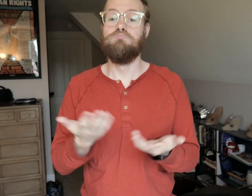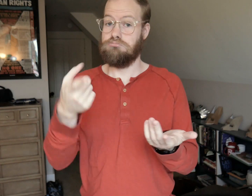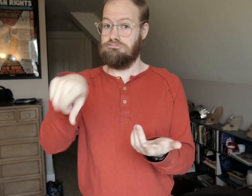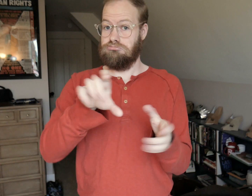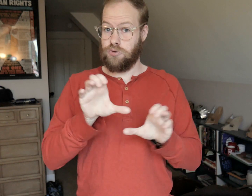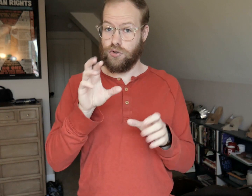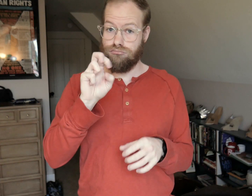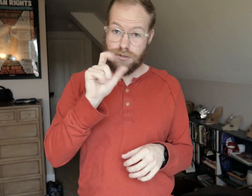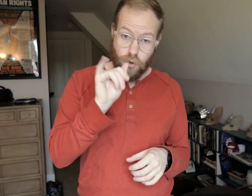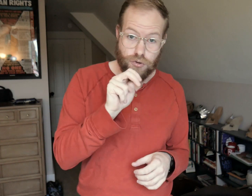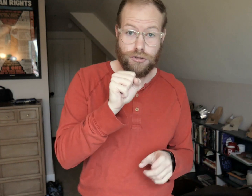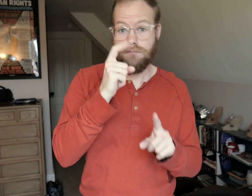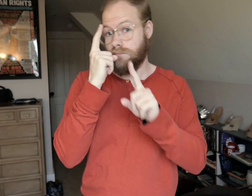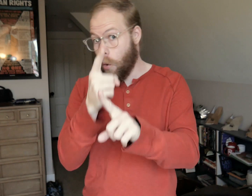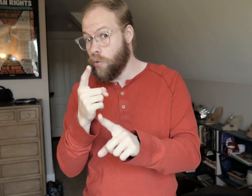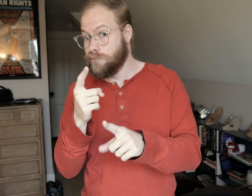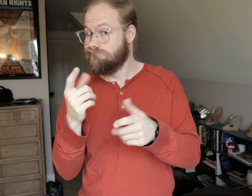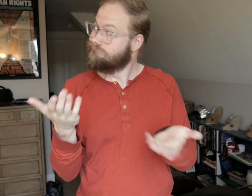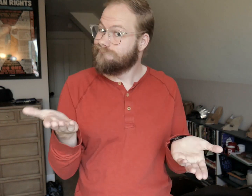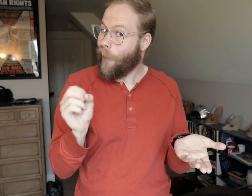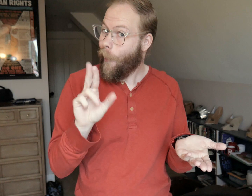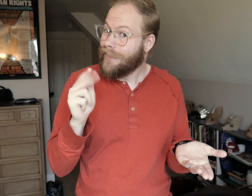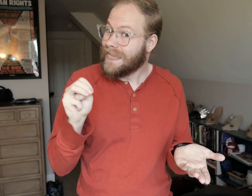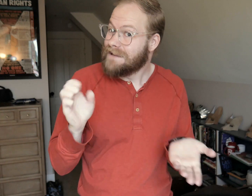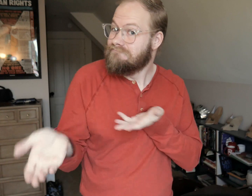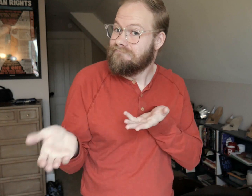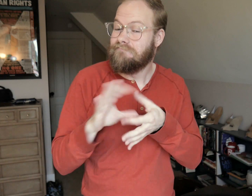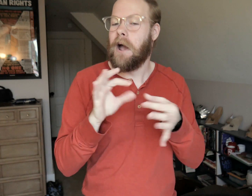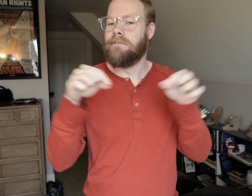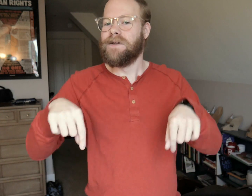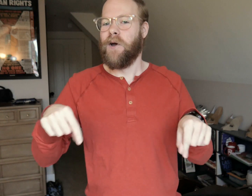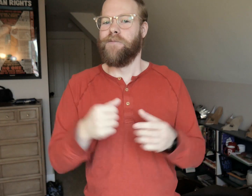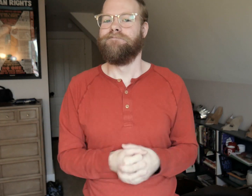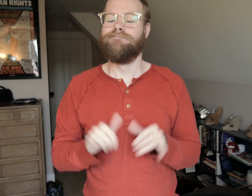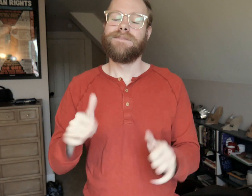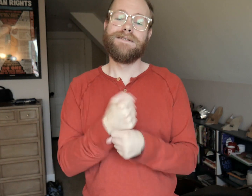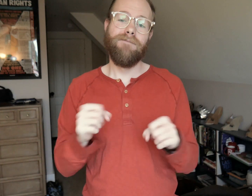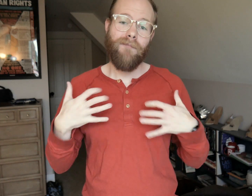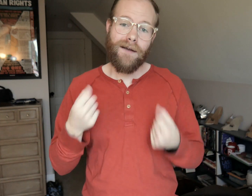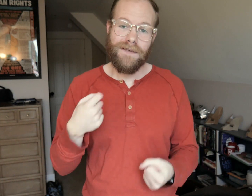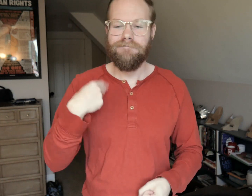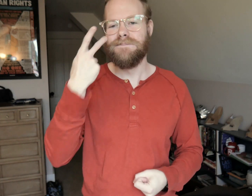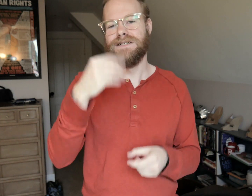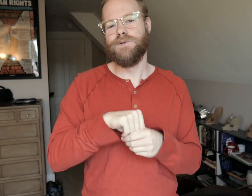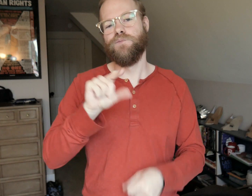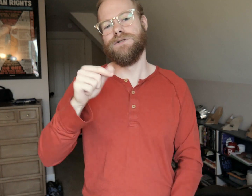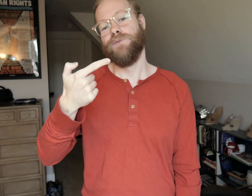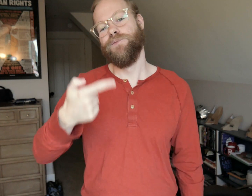Are you doing resolutions, goals, or a theme? Comment below! Stay safe and healthy, I’ll see you in 2021.